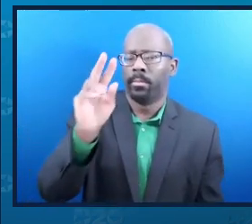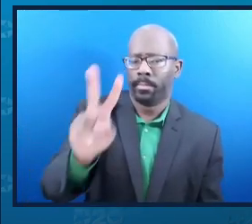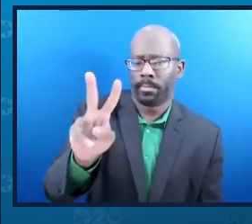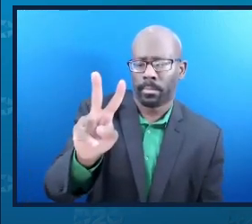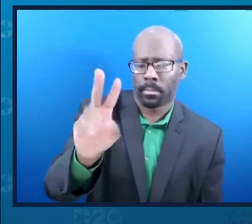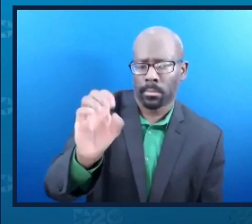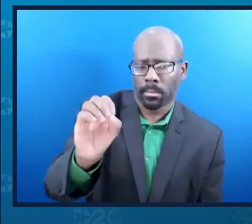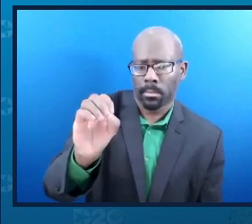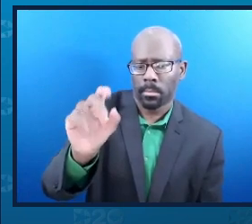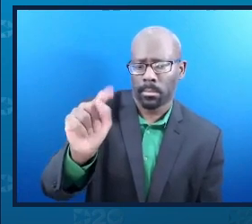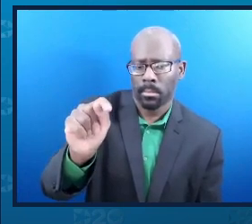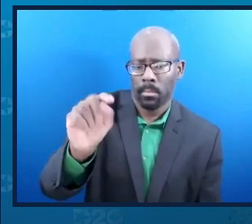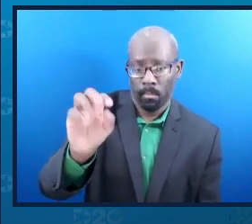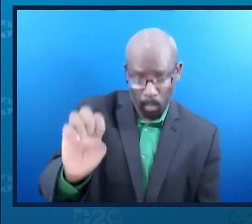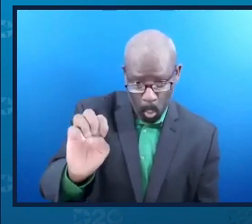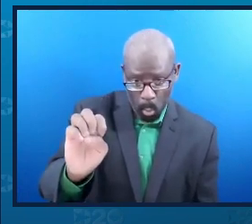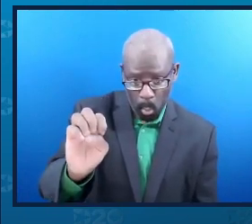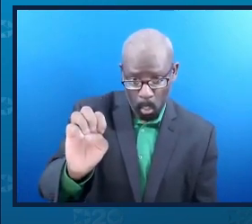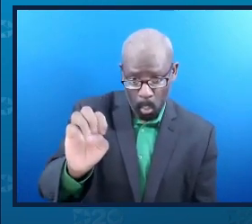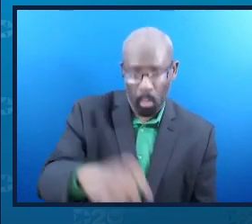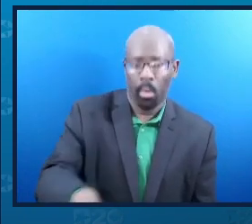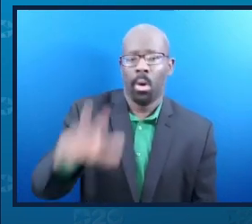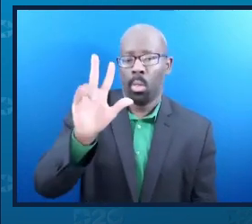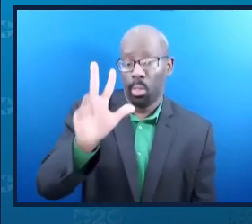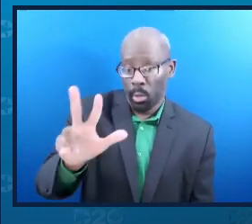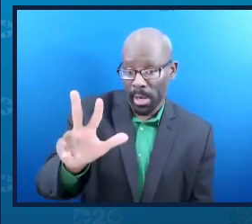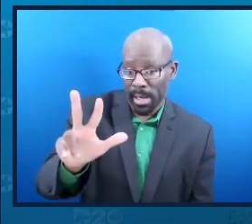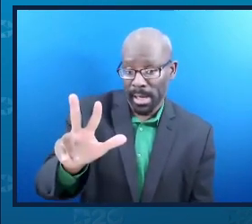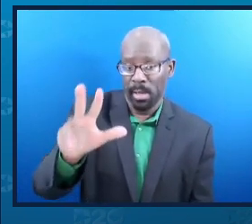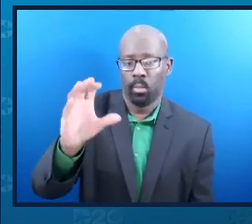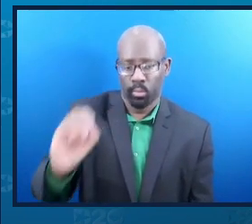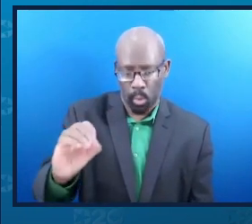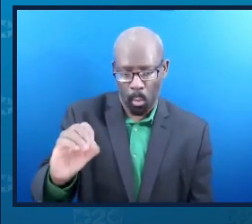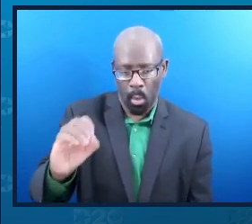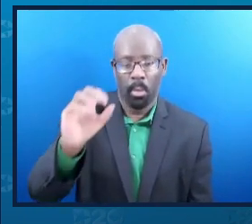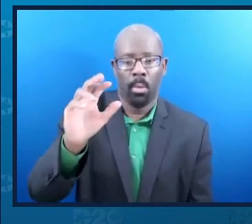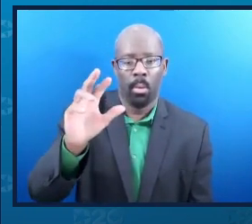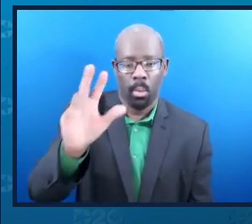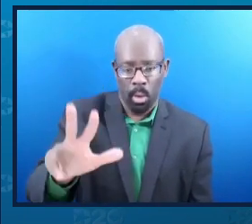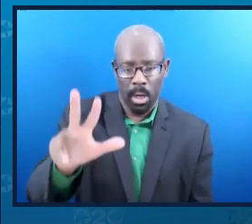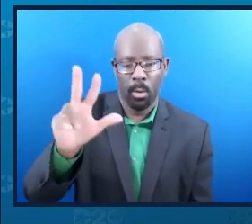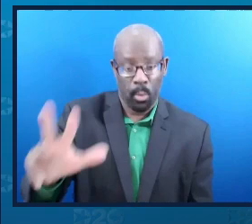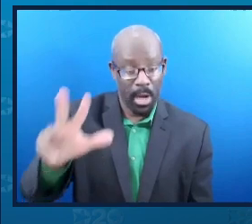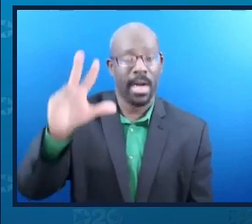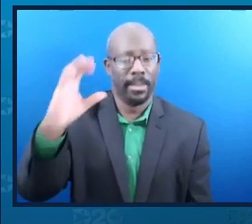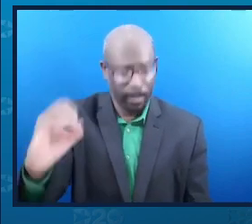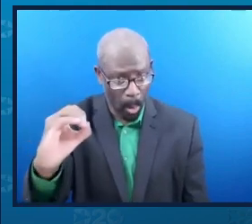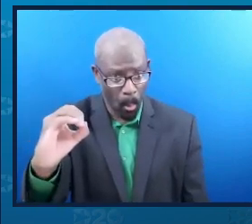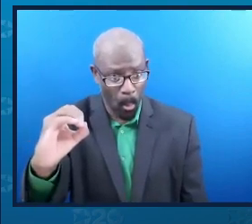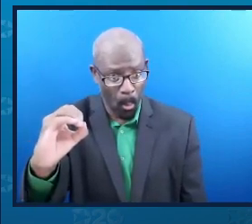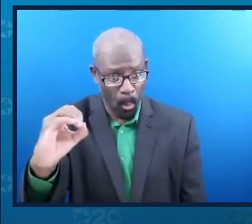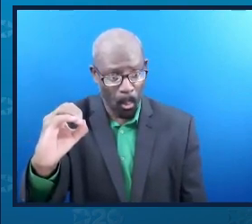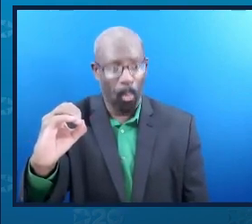100 YEARS AGO YESTERDAY, THE 19TH AMENDMENT TO THE CONSTITUTION WAS RATIFIED.